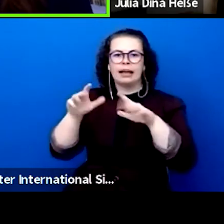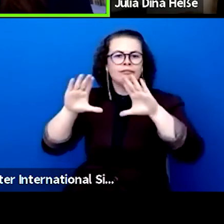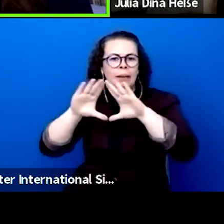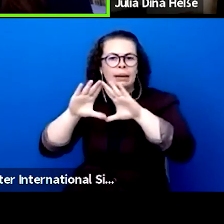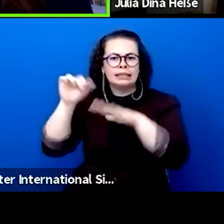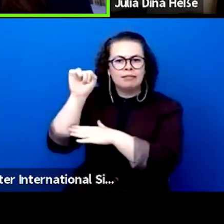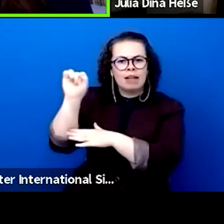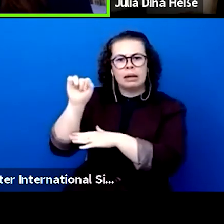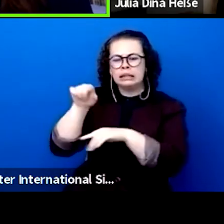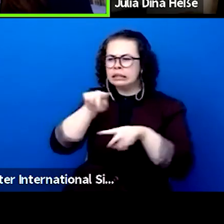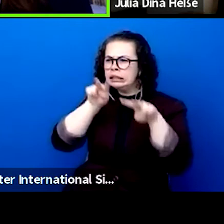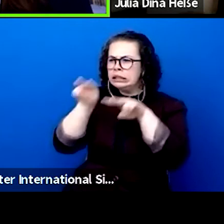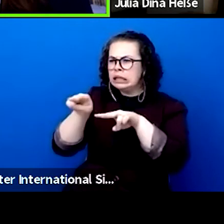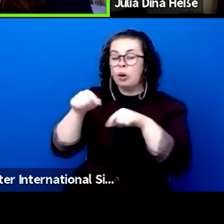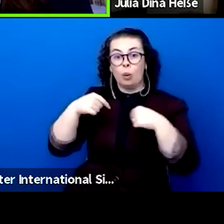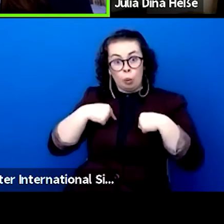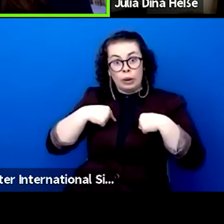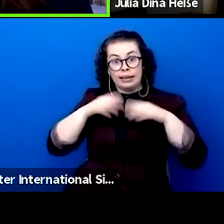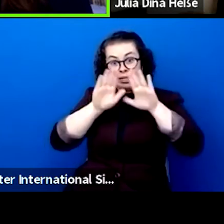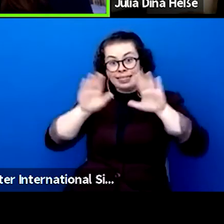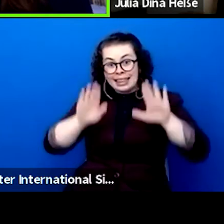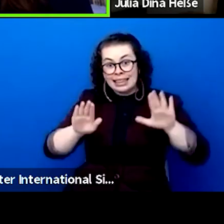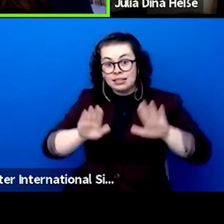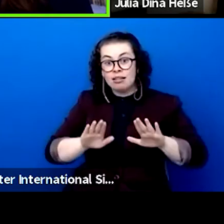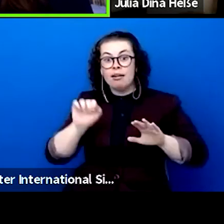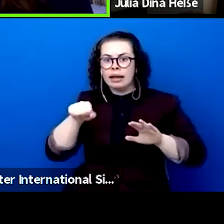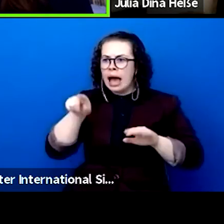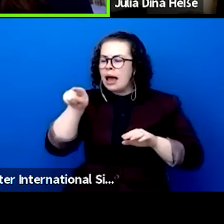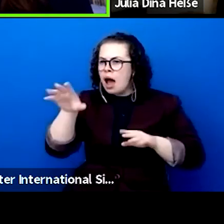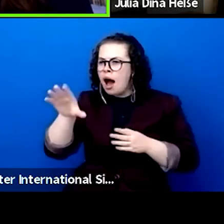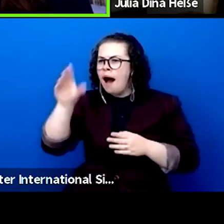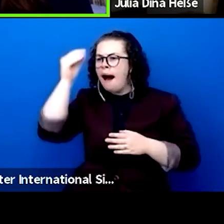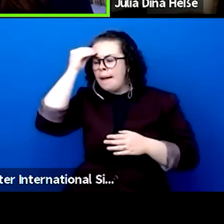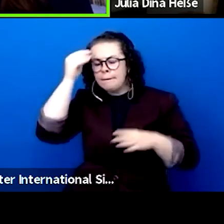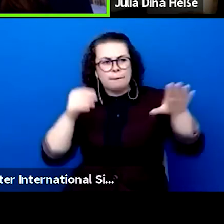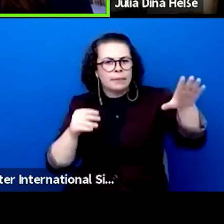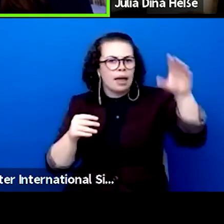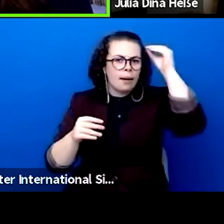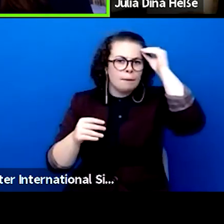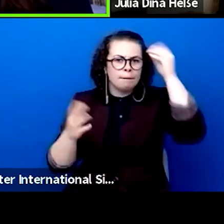I think that you know, in the in, as I said as I said earlier in the end, there's not,